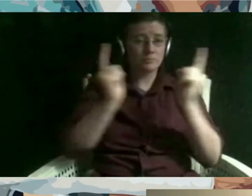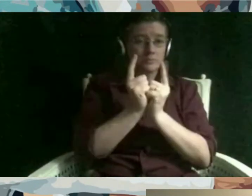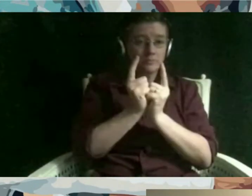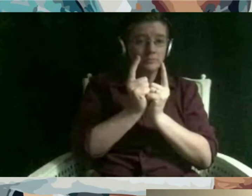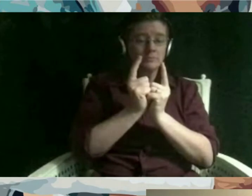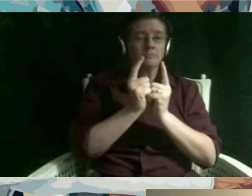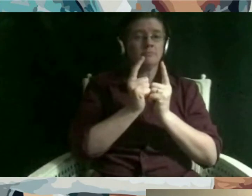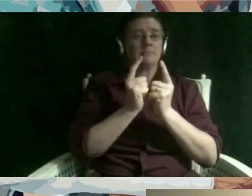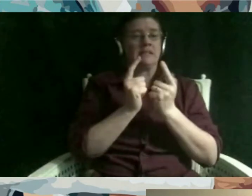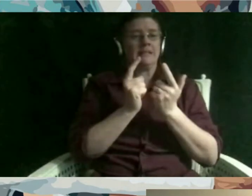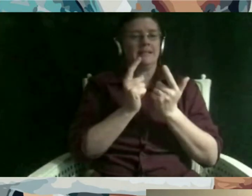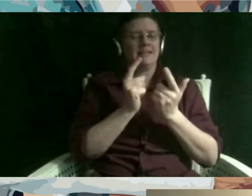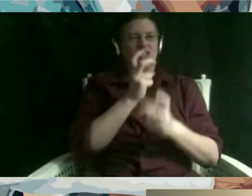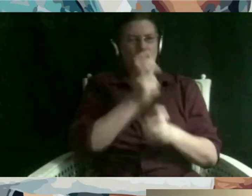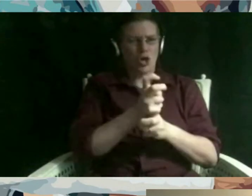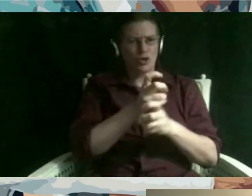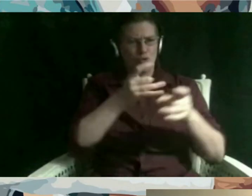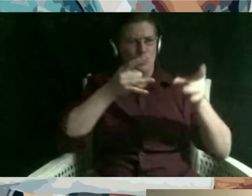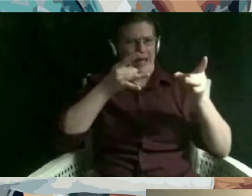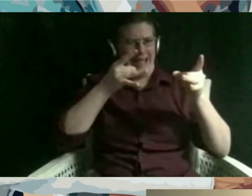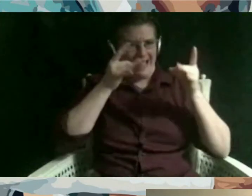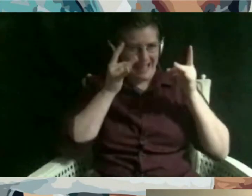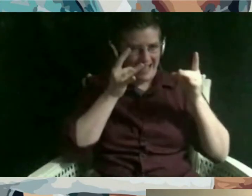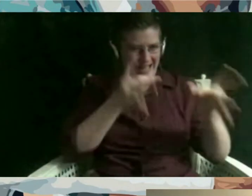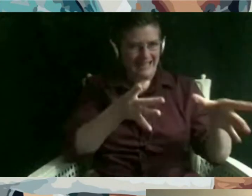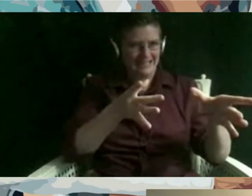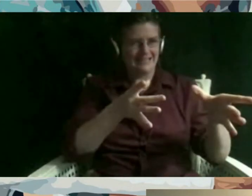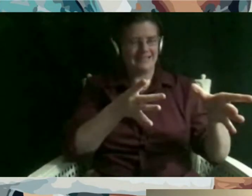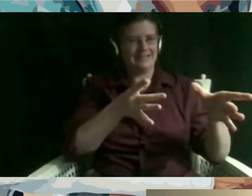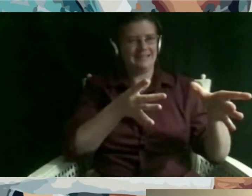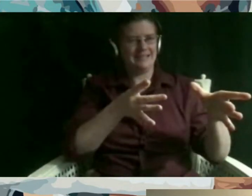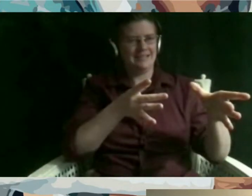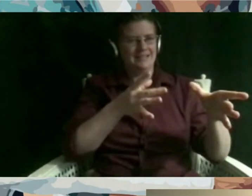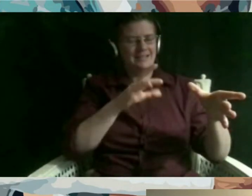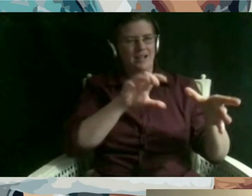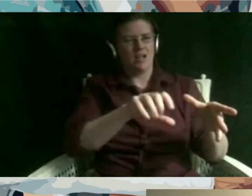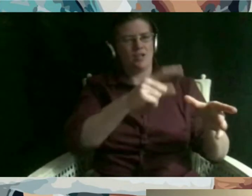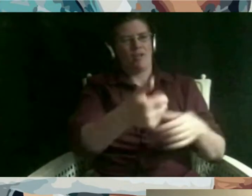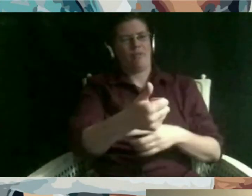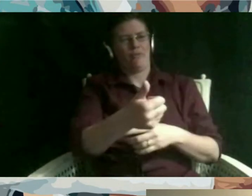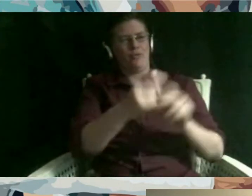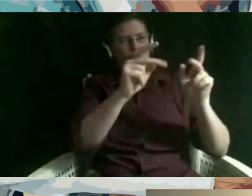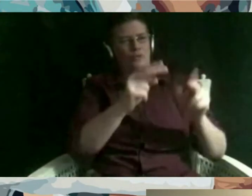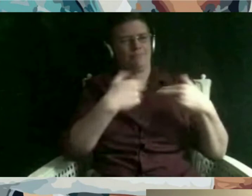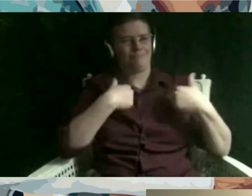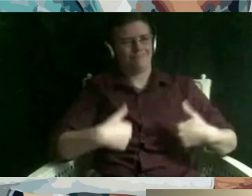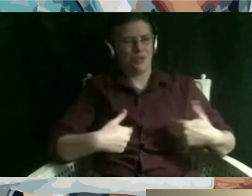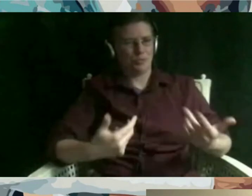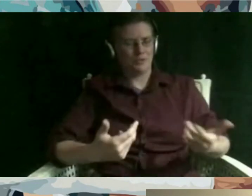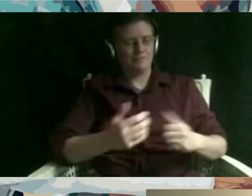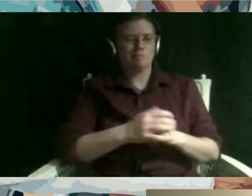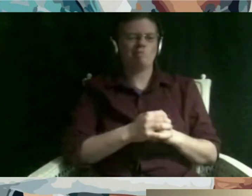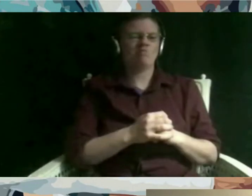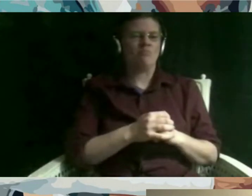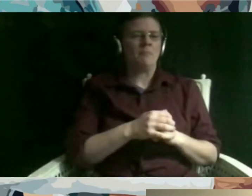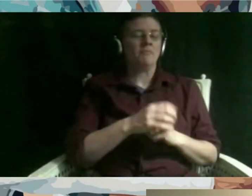a fellow human being someone that you actually see as another human or another sentient being